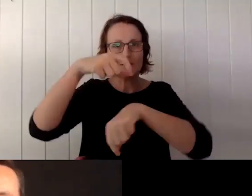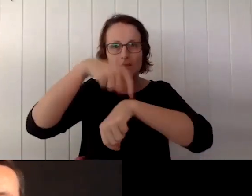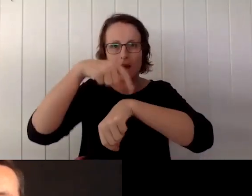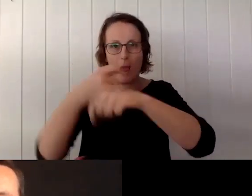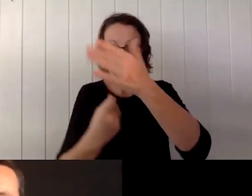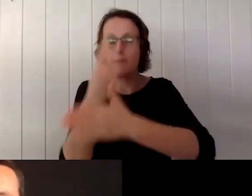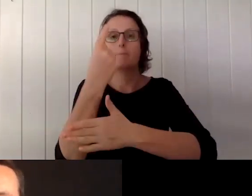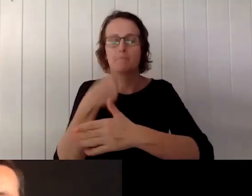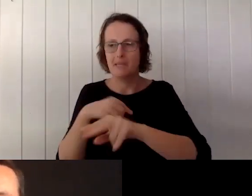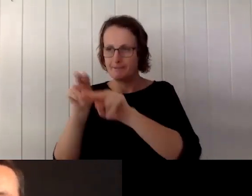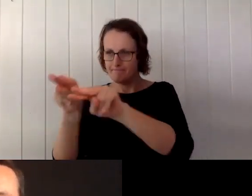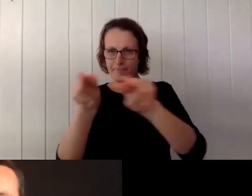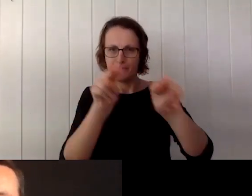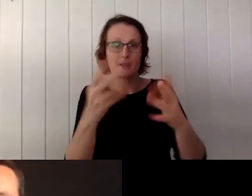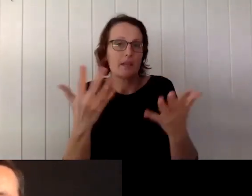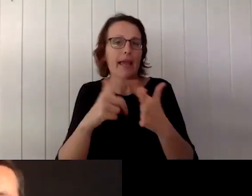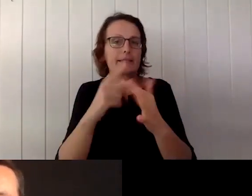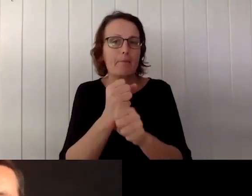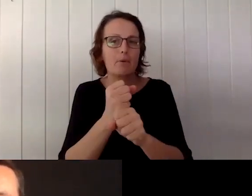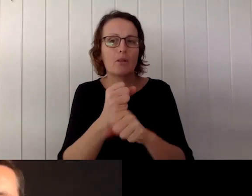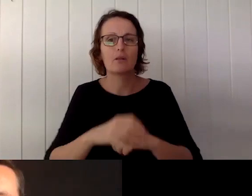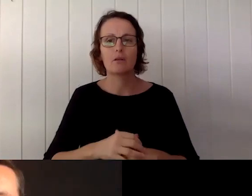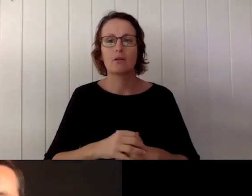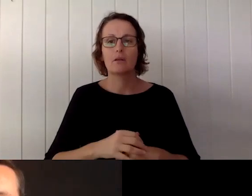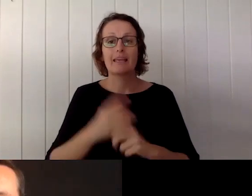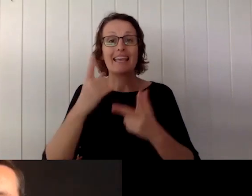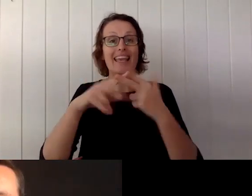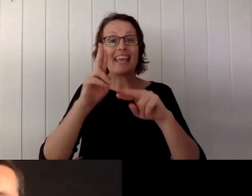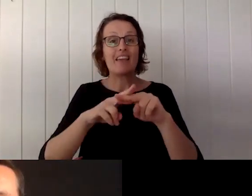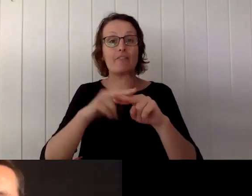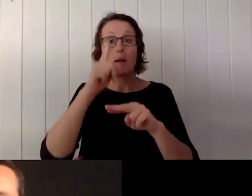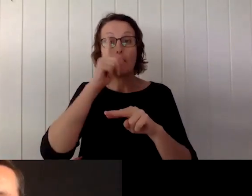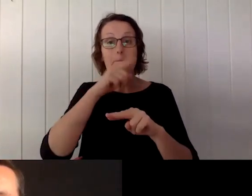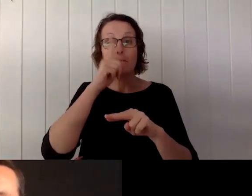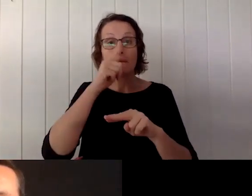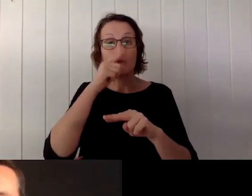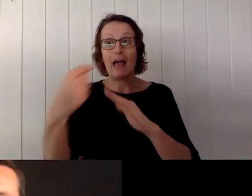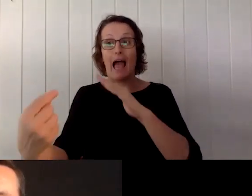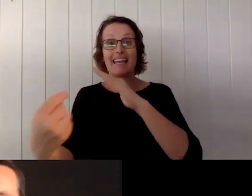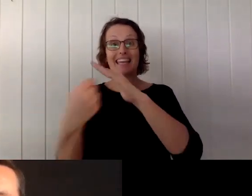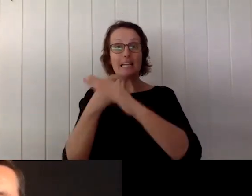of those moments are -- moments that we look out for are when people